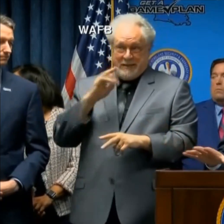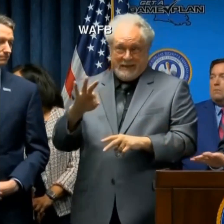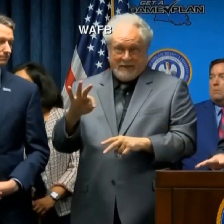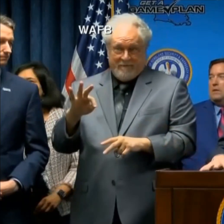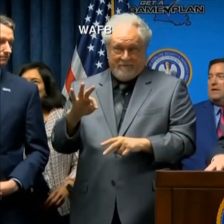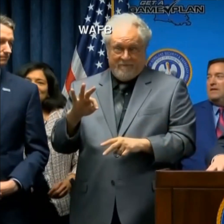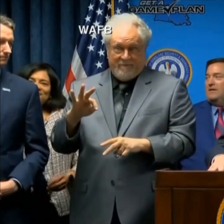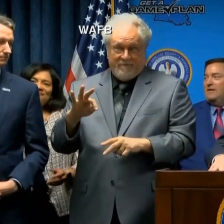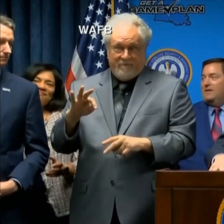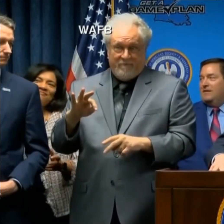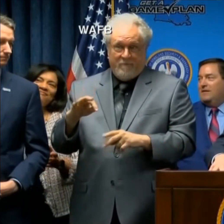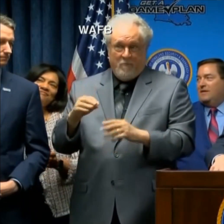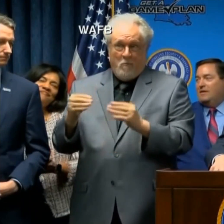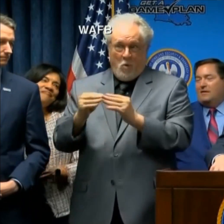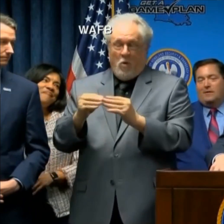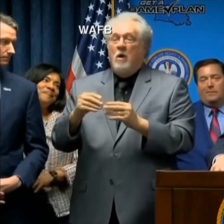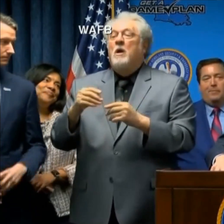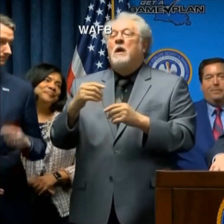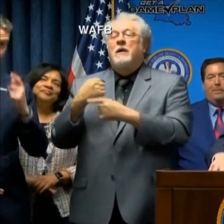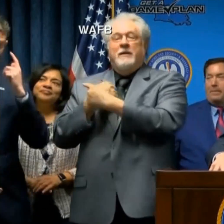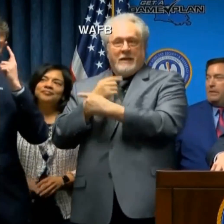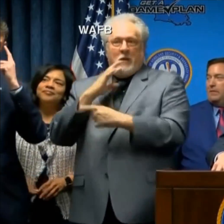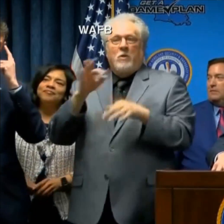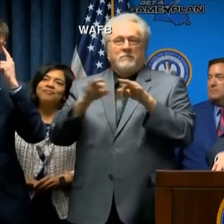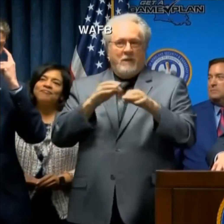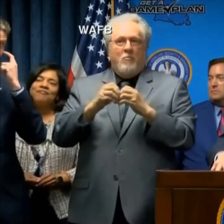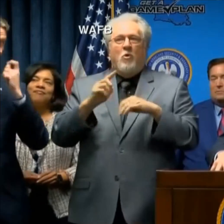to come up and tell you about that and it will also tell you about the fact